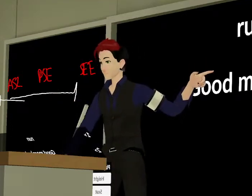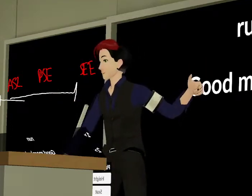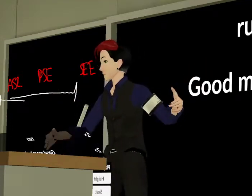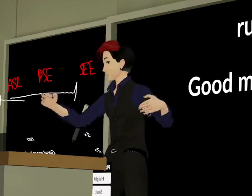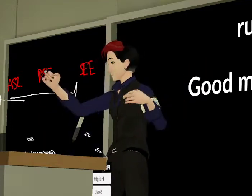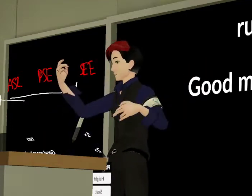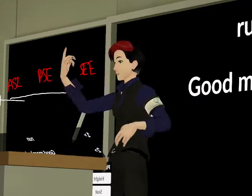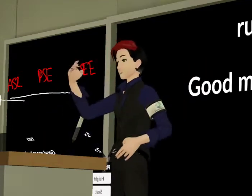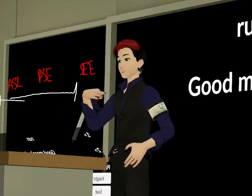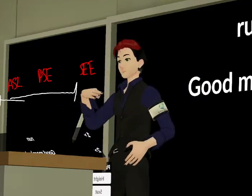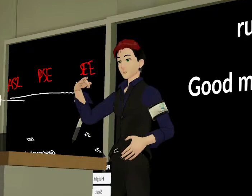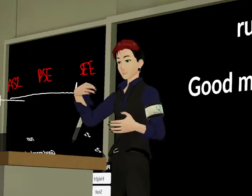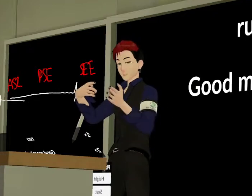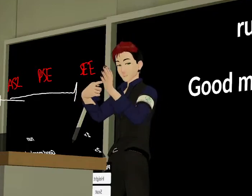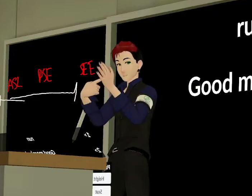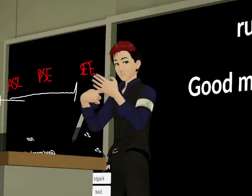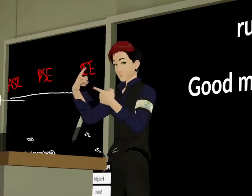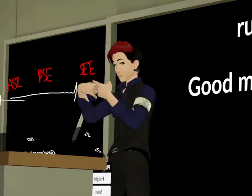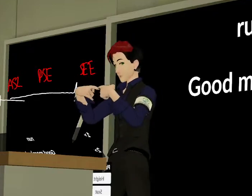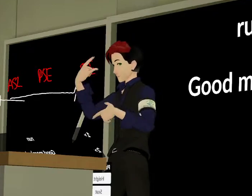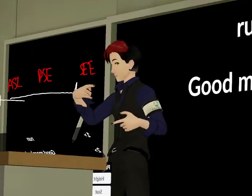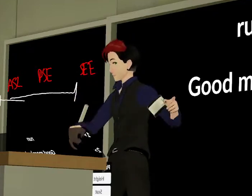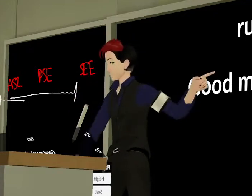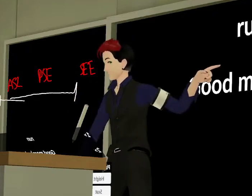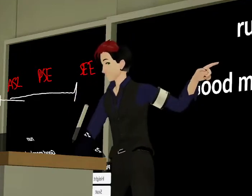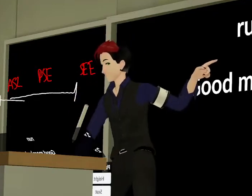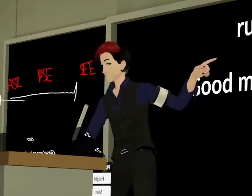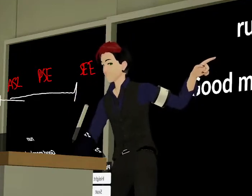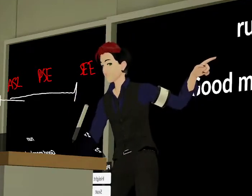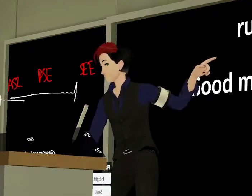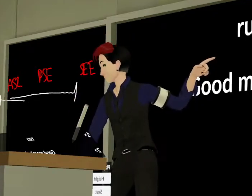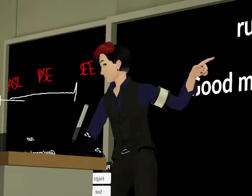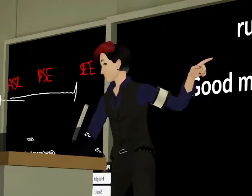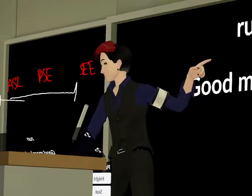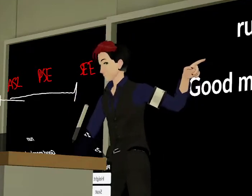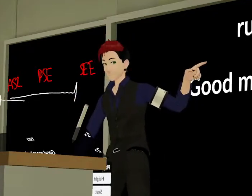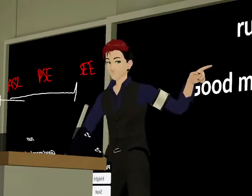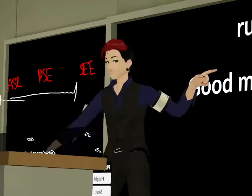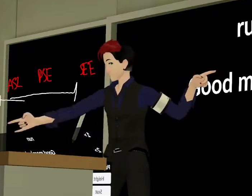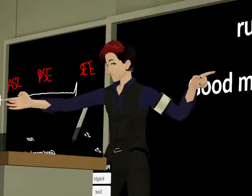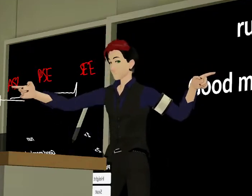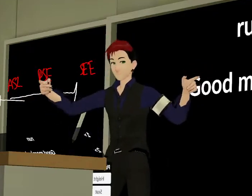okay can i get one volunteer show me the sign for this ?